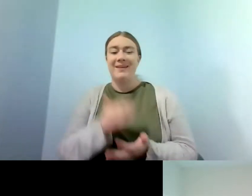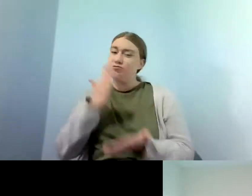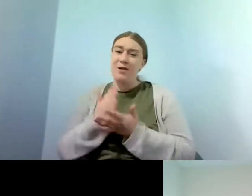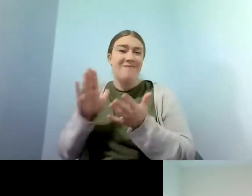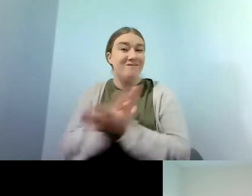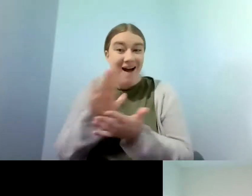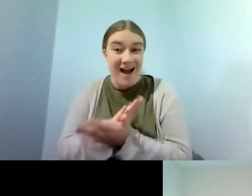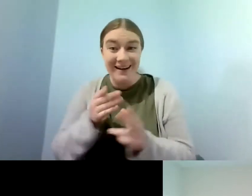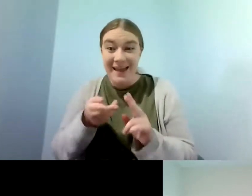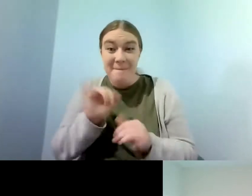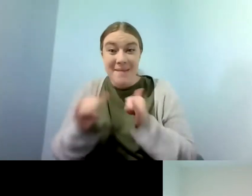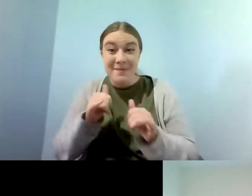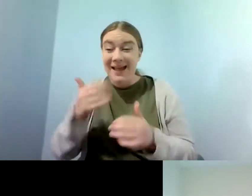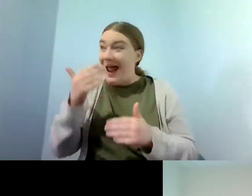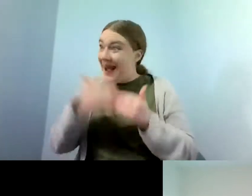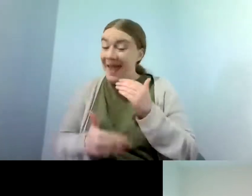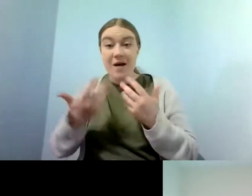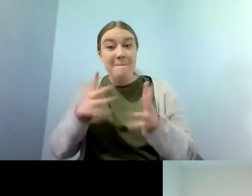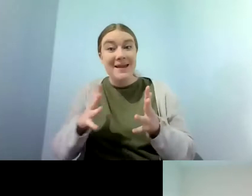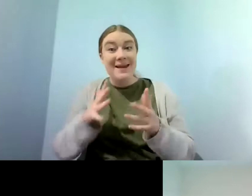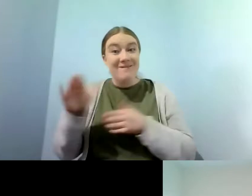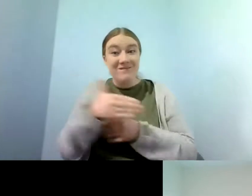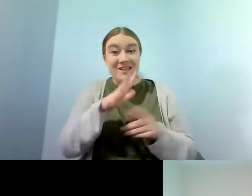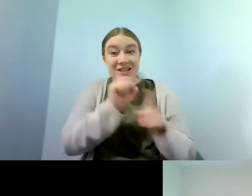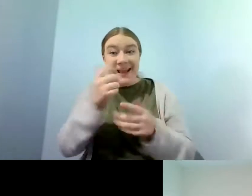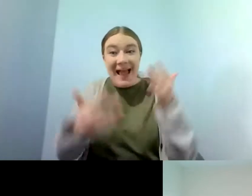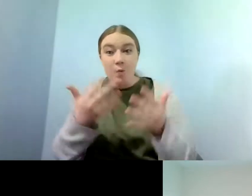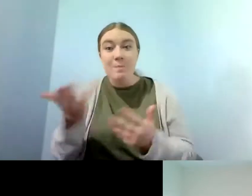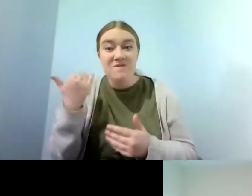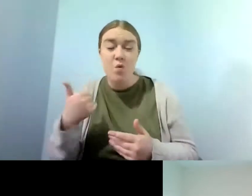you haven't done um a fish counting survey before i'd highly recommend giving it a go